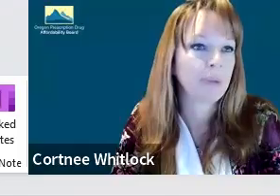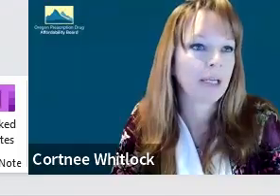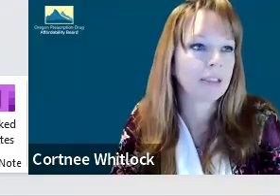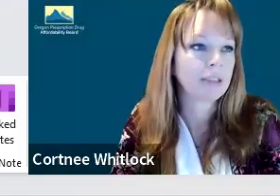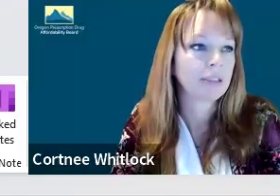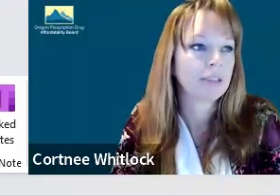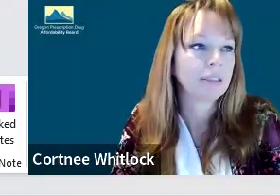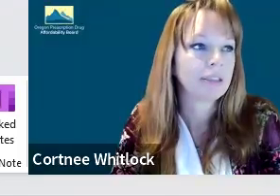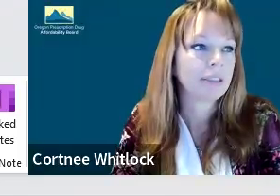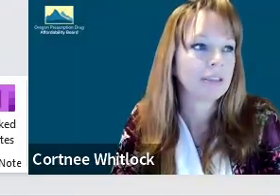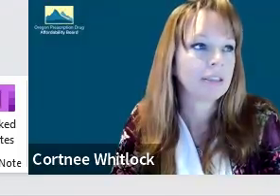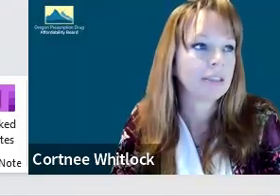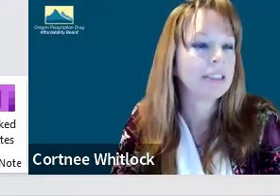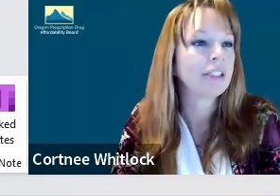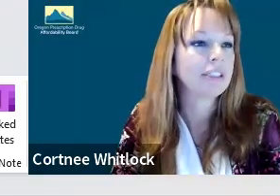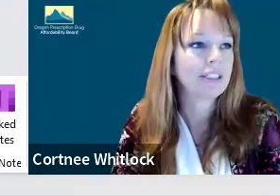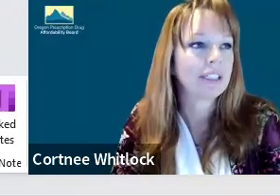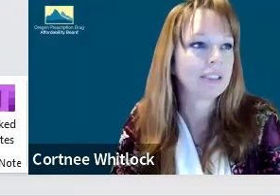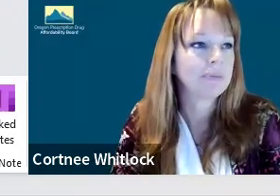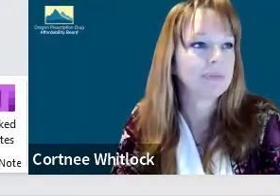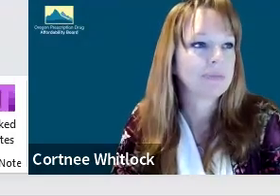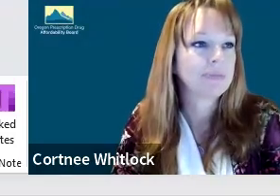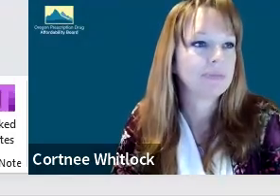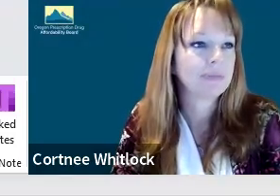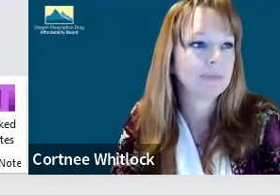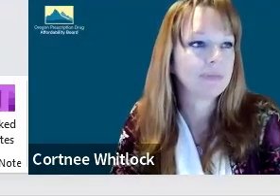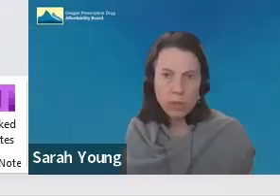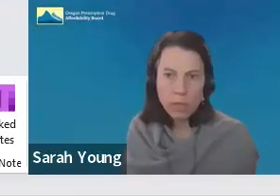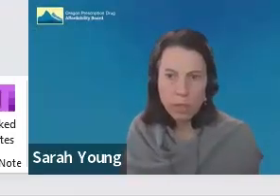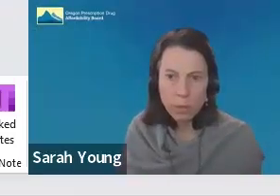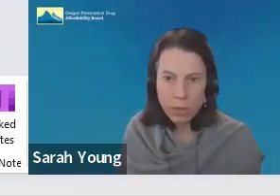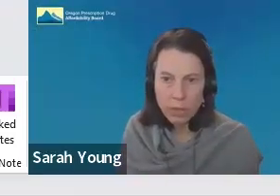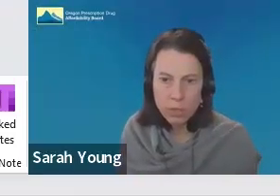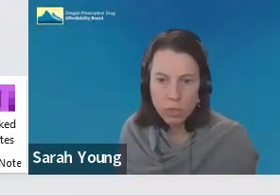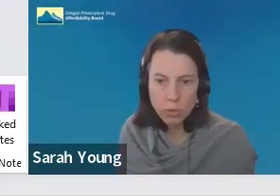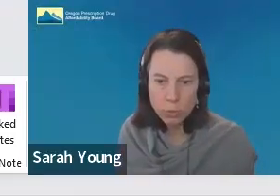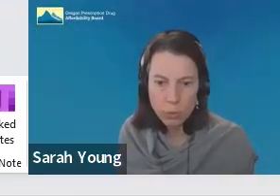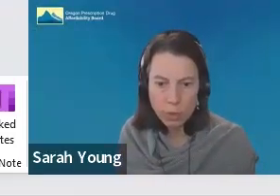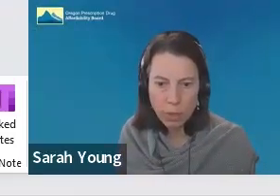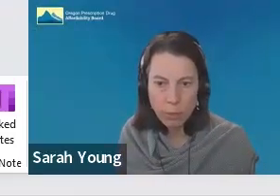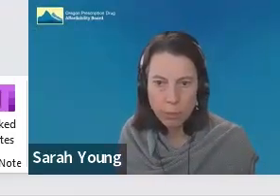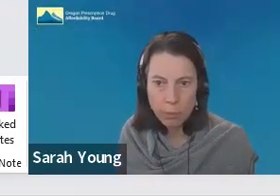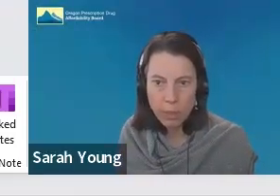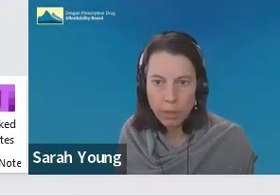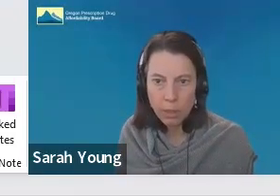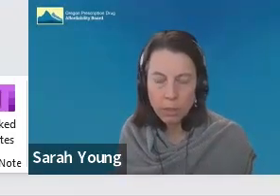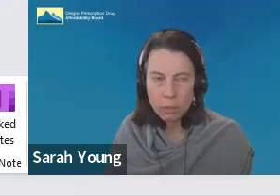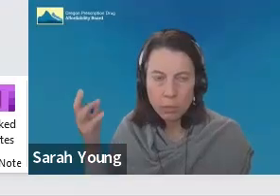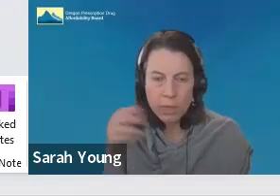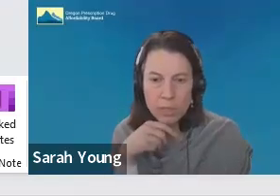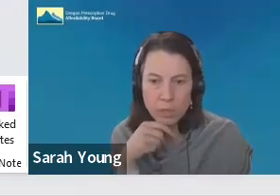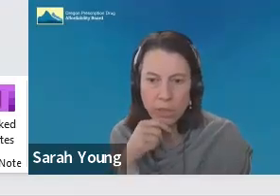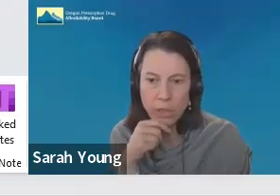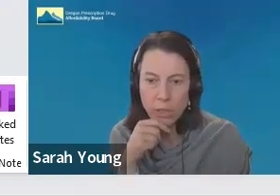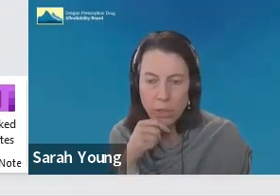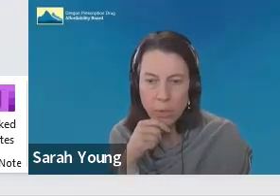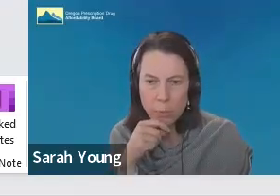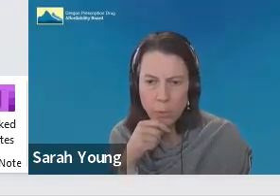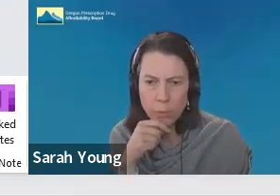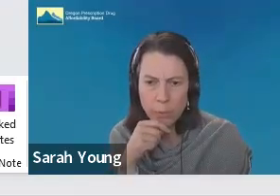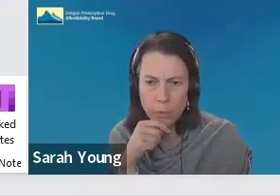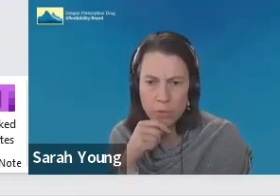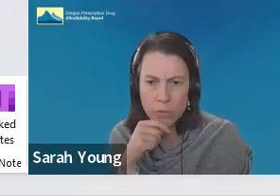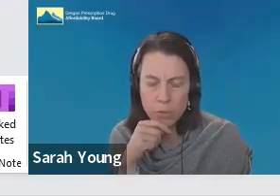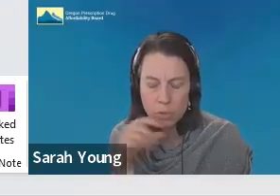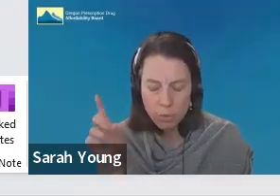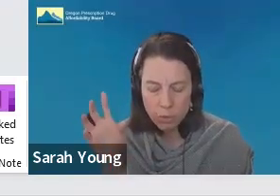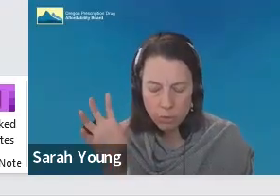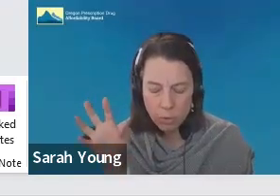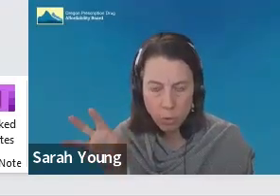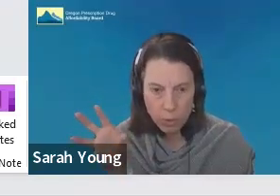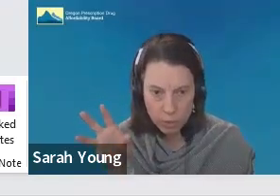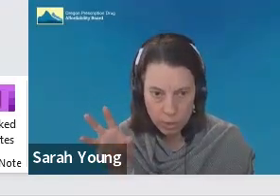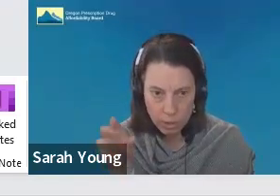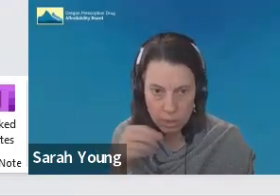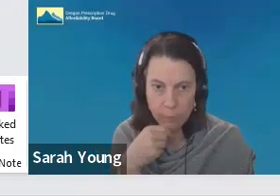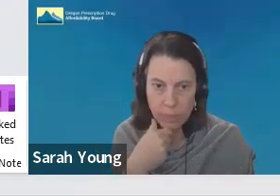good feedback Sarah is one thing I wanted to um raise hearing board members questions in this